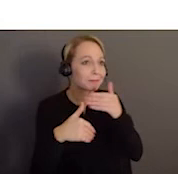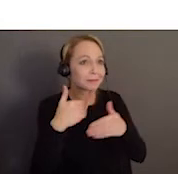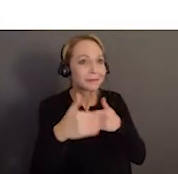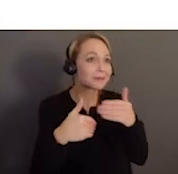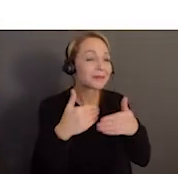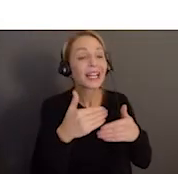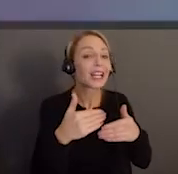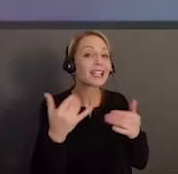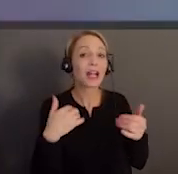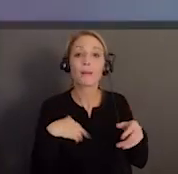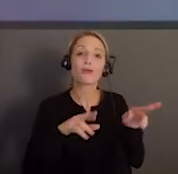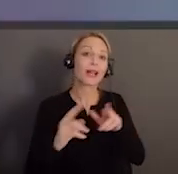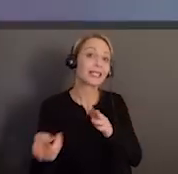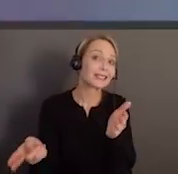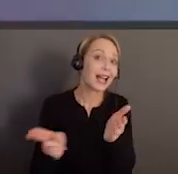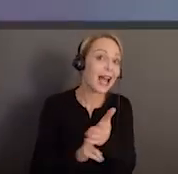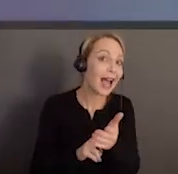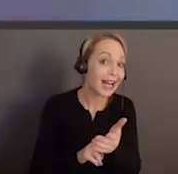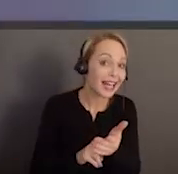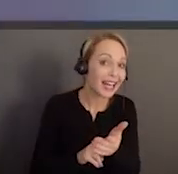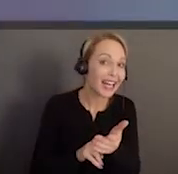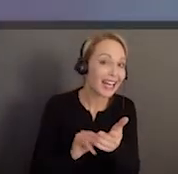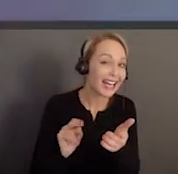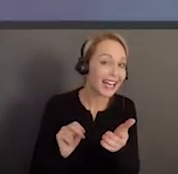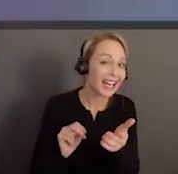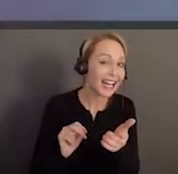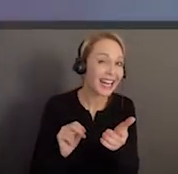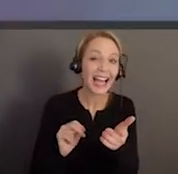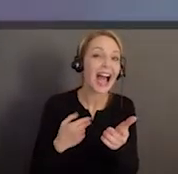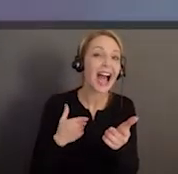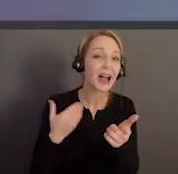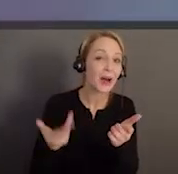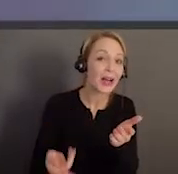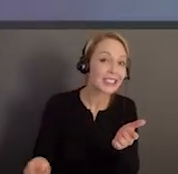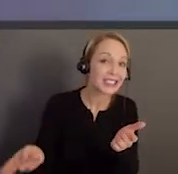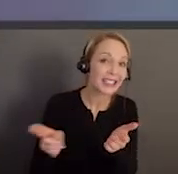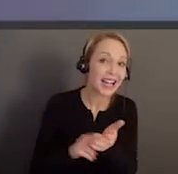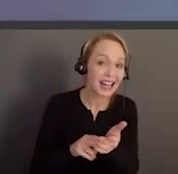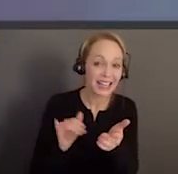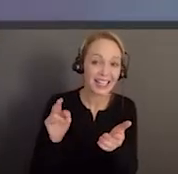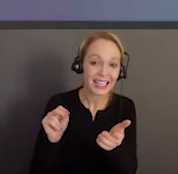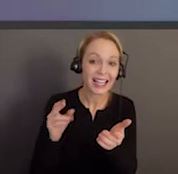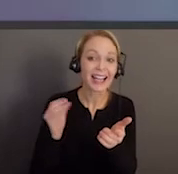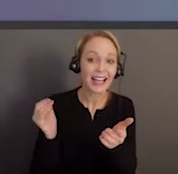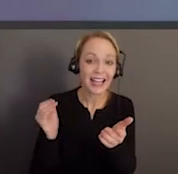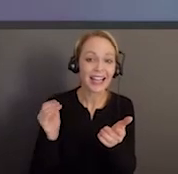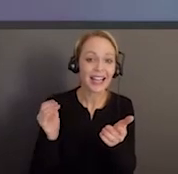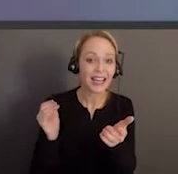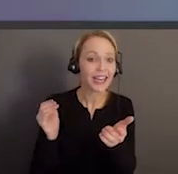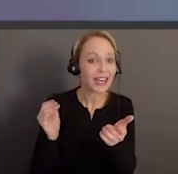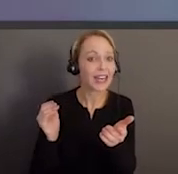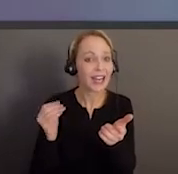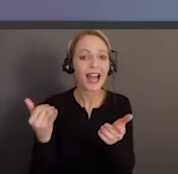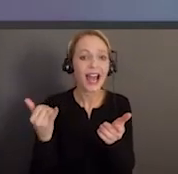GOT REGISTERED AND FAST-FORWARD, READY TO SIGN IN. I SIGN IN HERE.